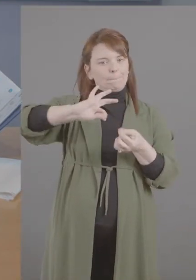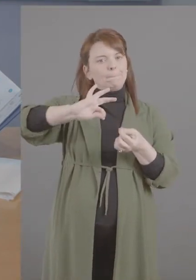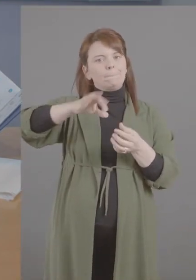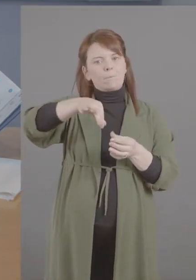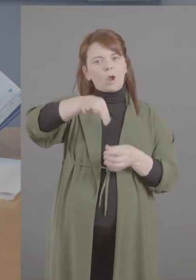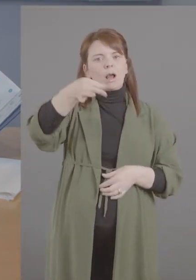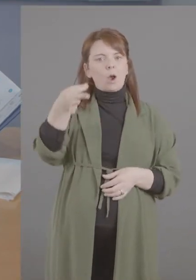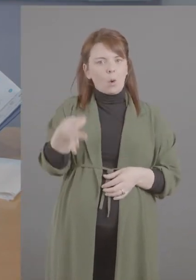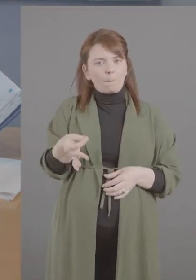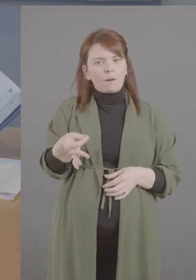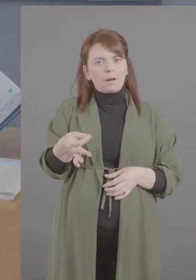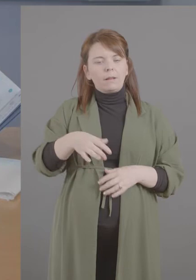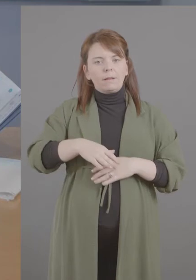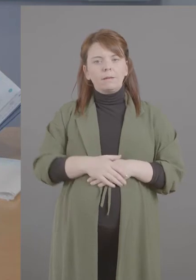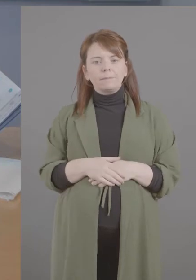Take the test strip out of the sealed packaging